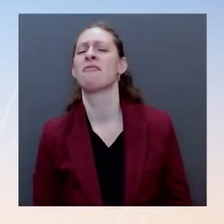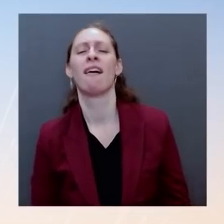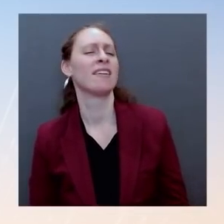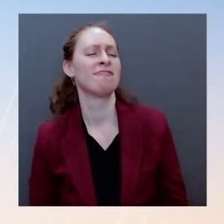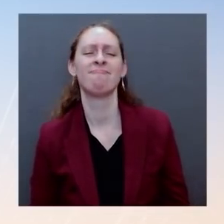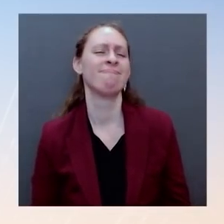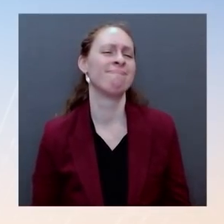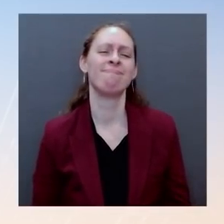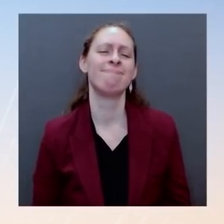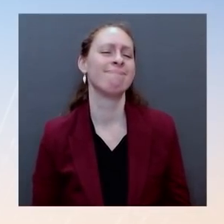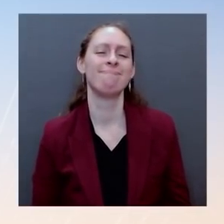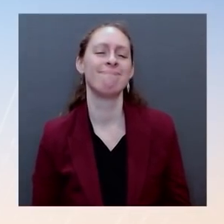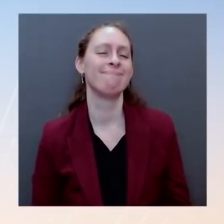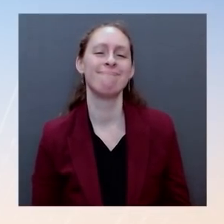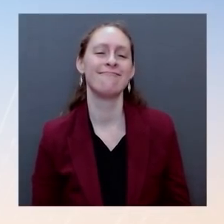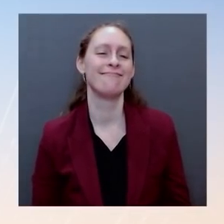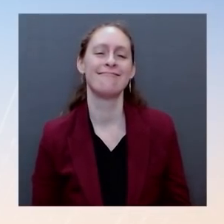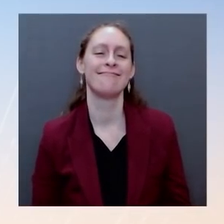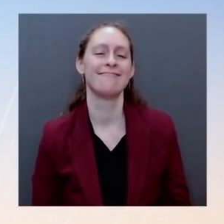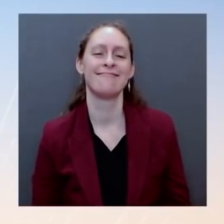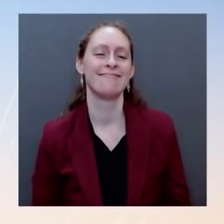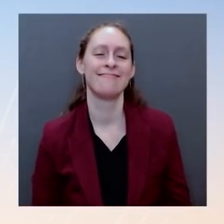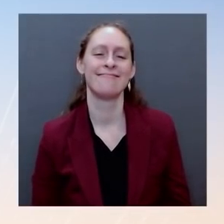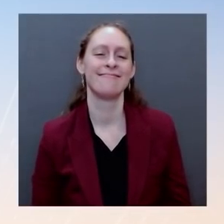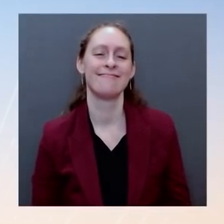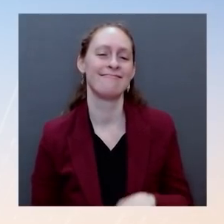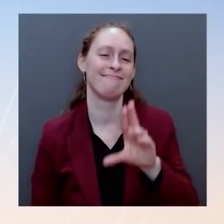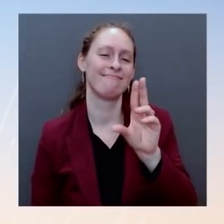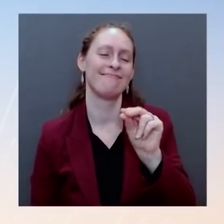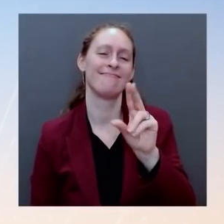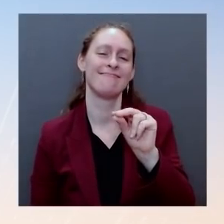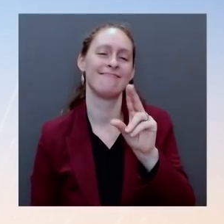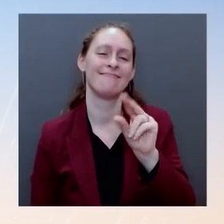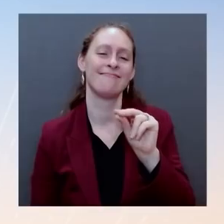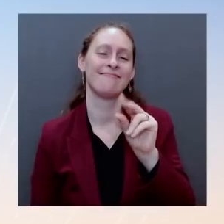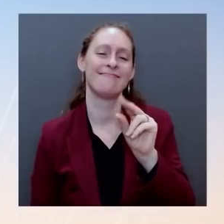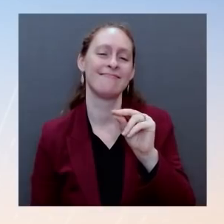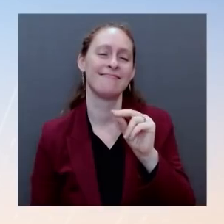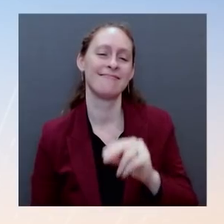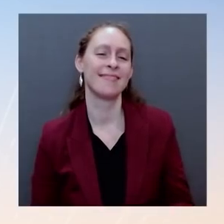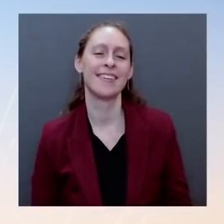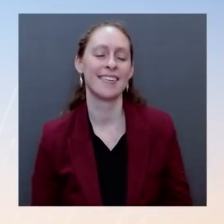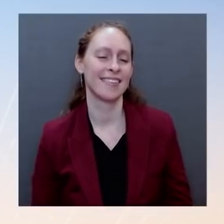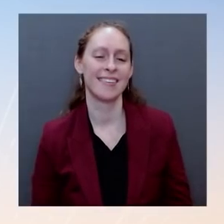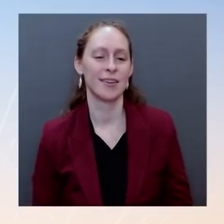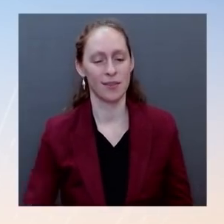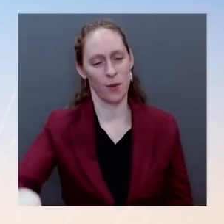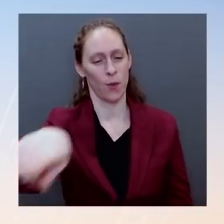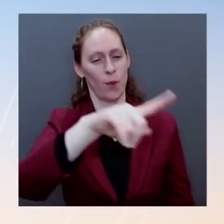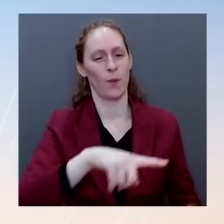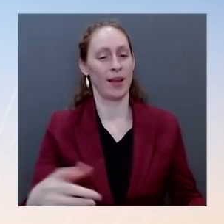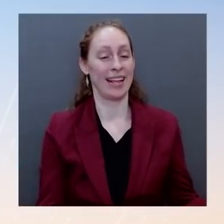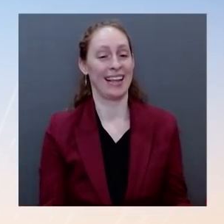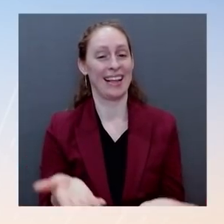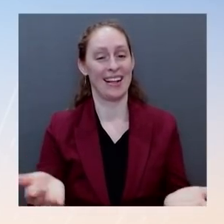the role of -- of a number of economists in advocating for Build Back Better passing